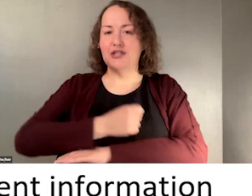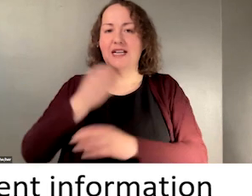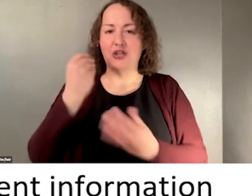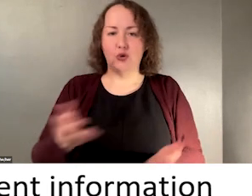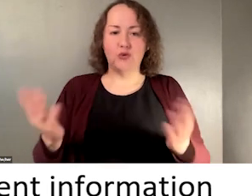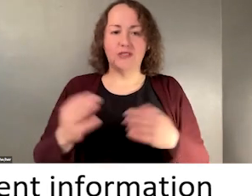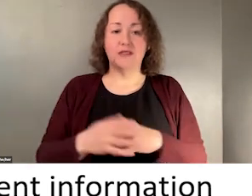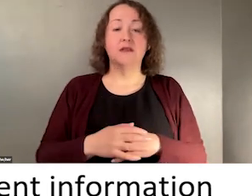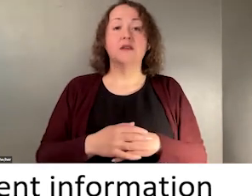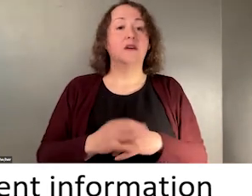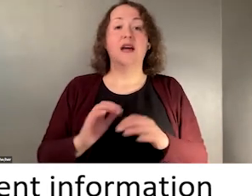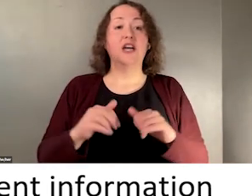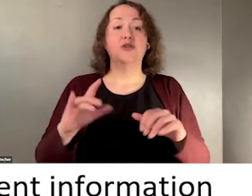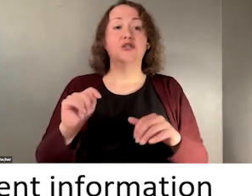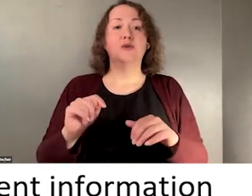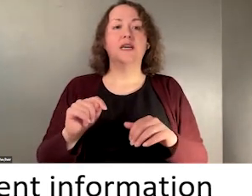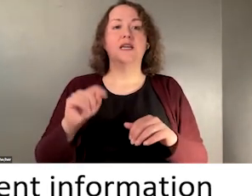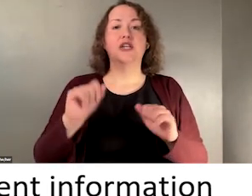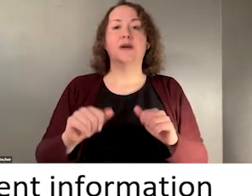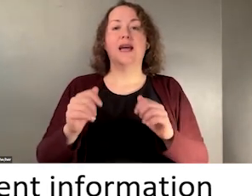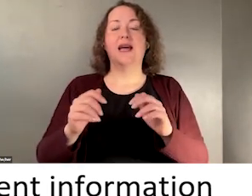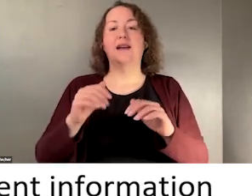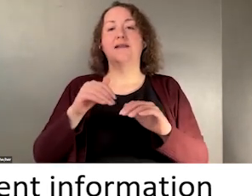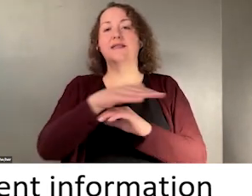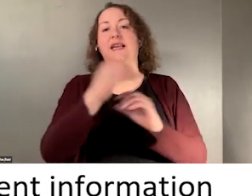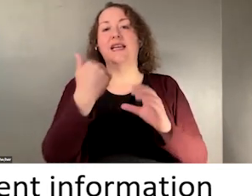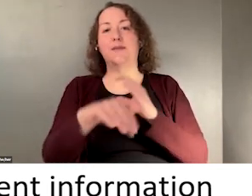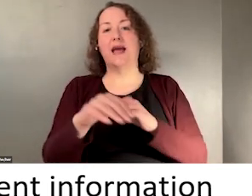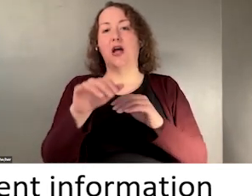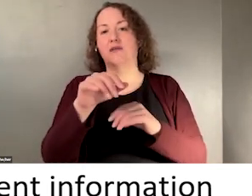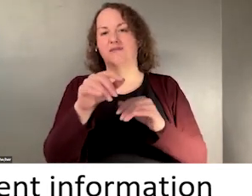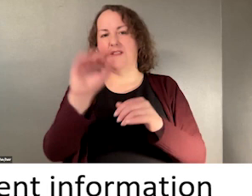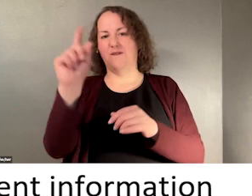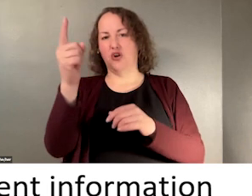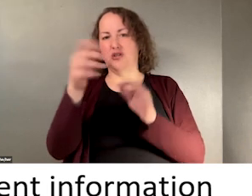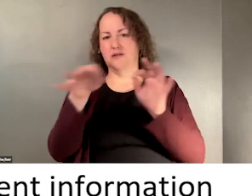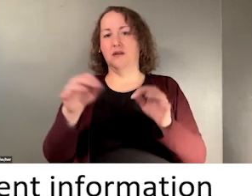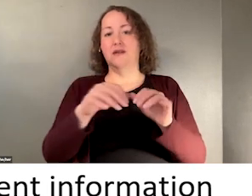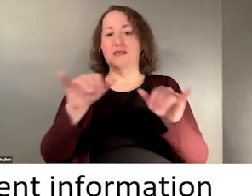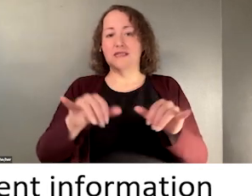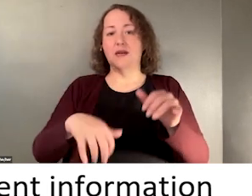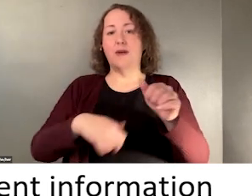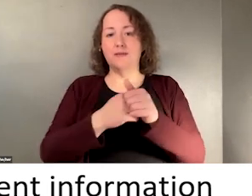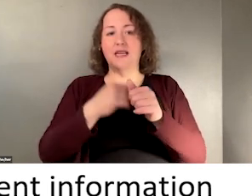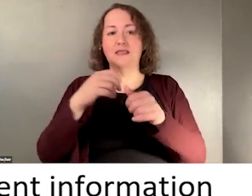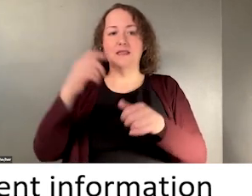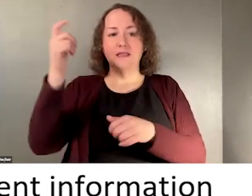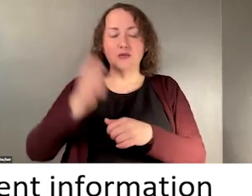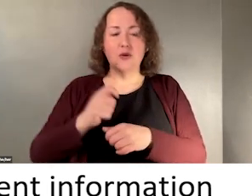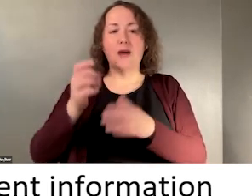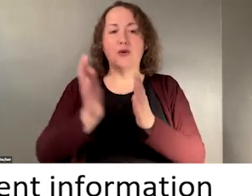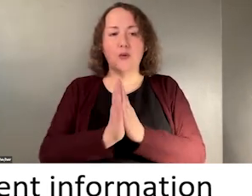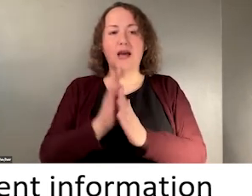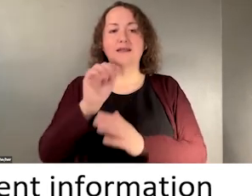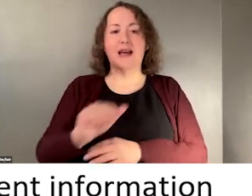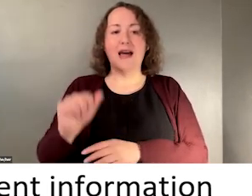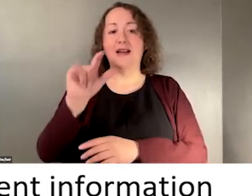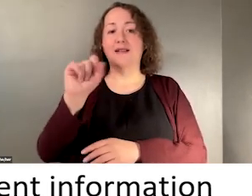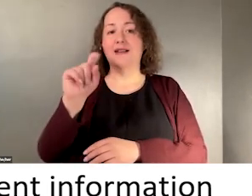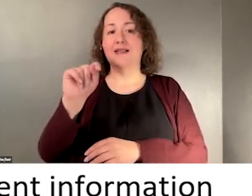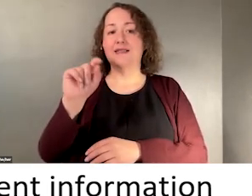to system_updates-subscribe- request@listserv.nsf.gov.